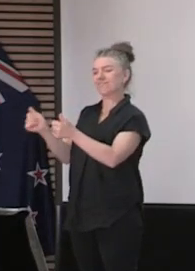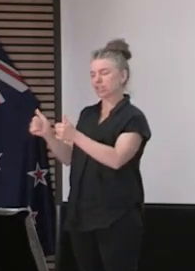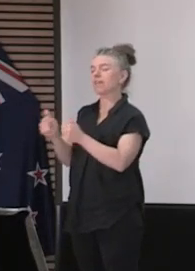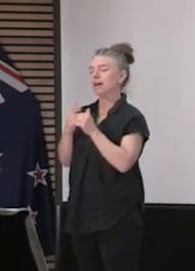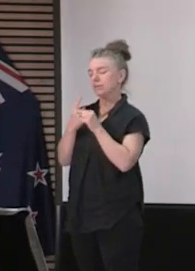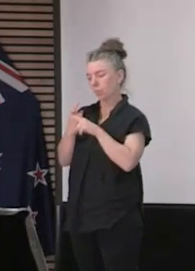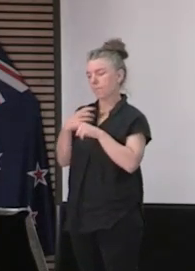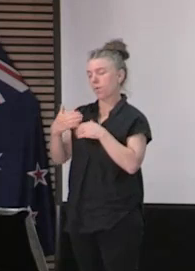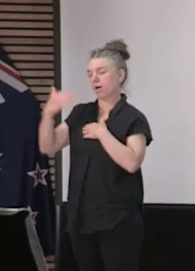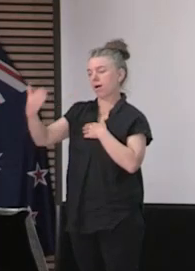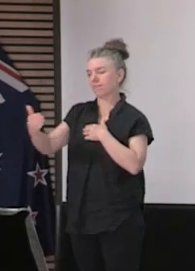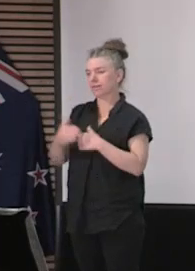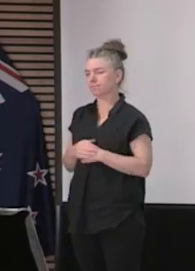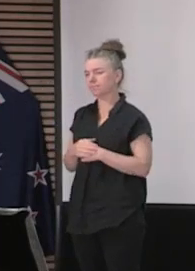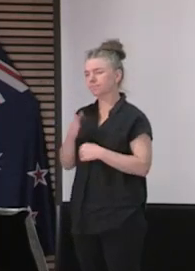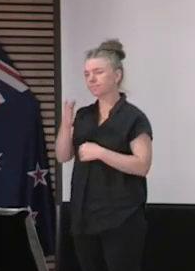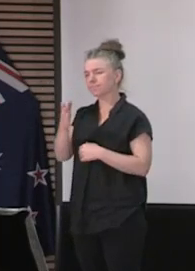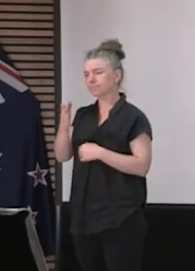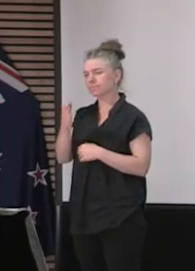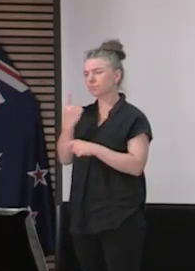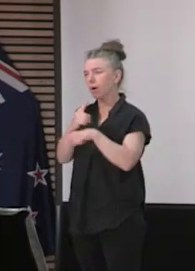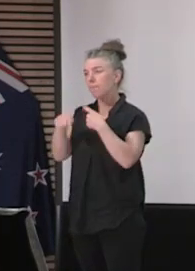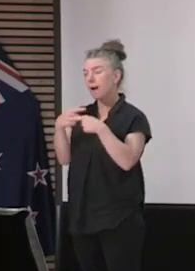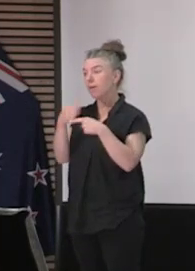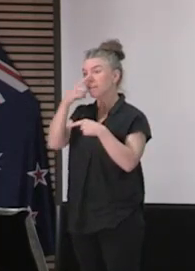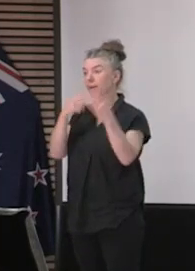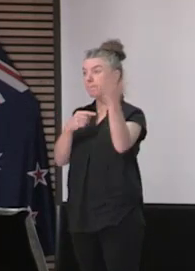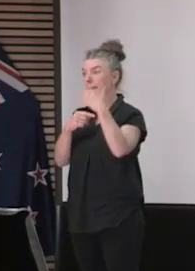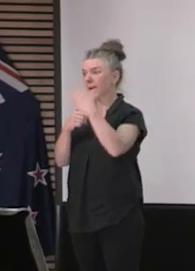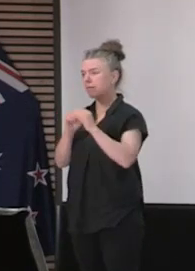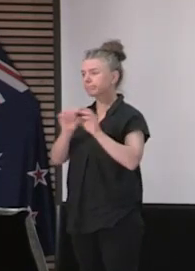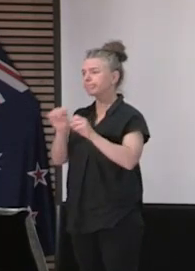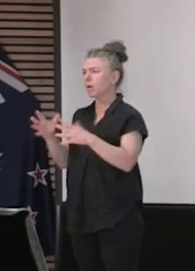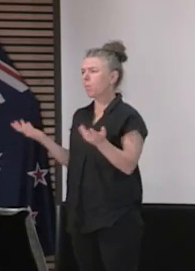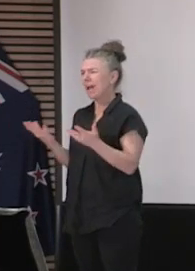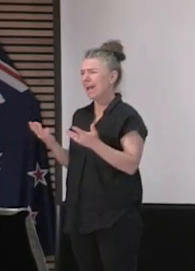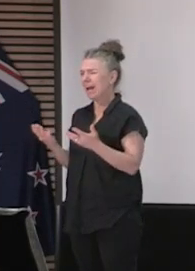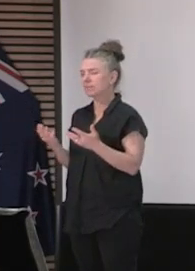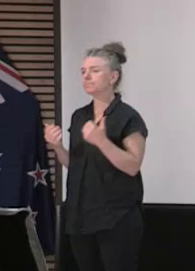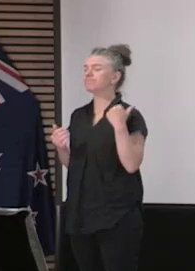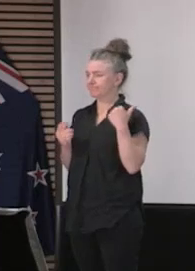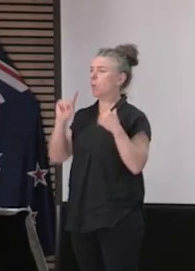Where will thehotels be? They're acrossAuckland, as you would expect.